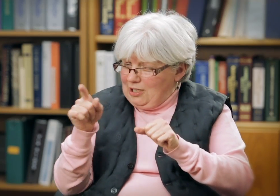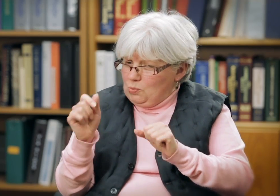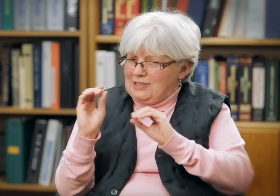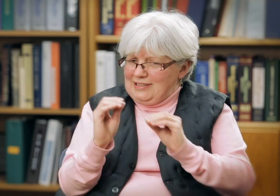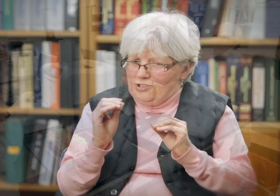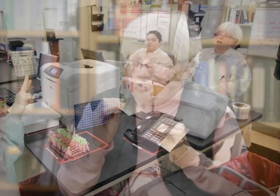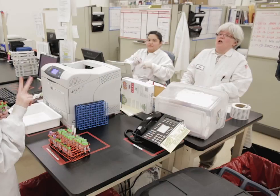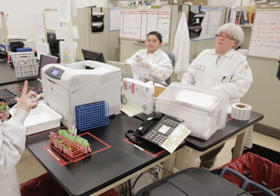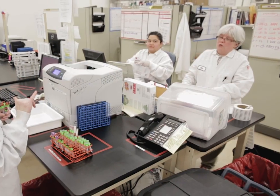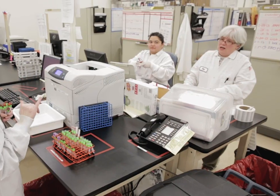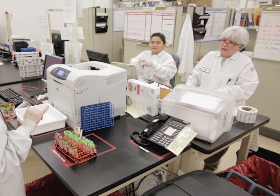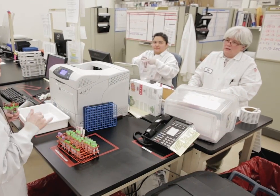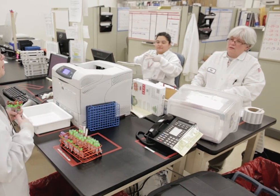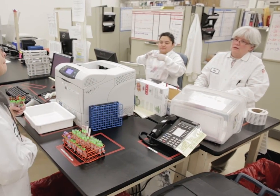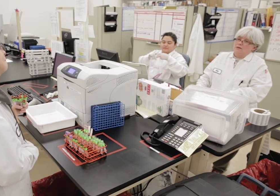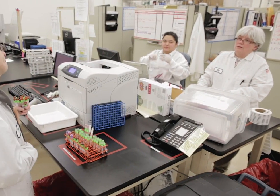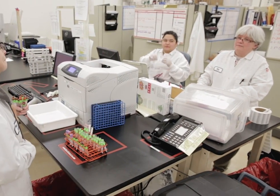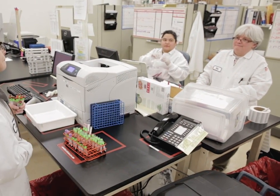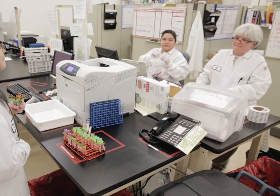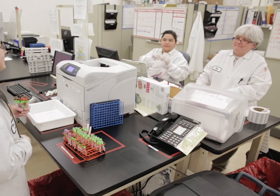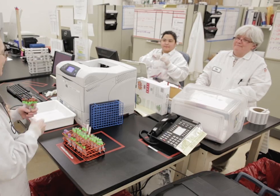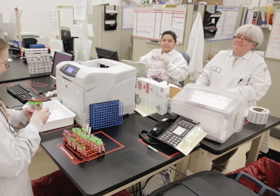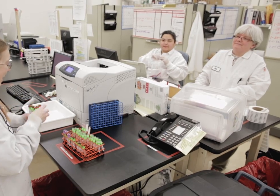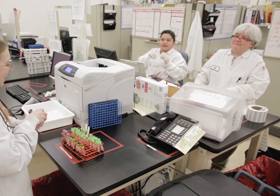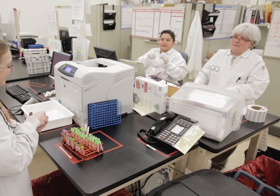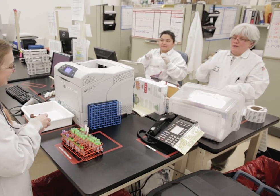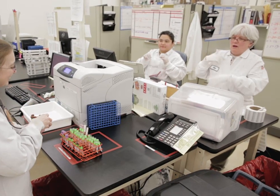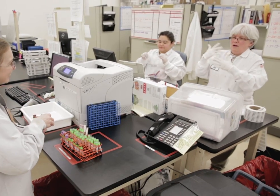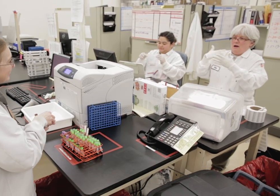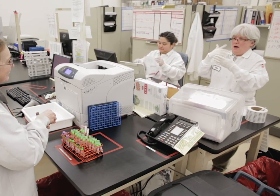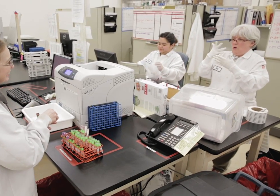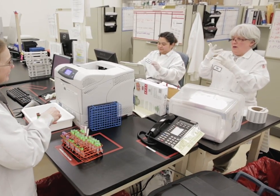maybe a class, you know, could you teach us?" And I was taken aback. I thought "Really?